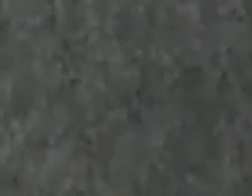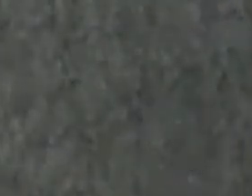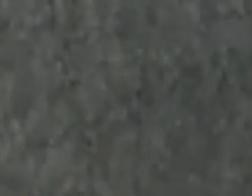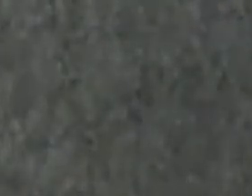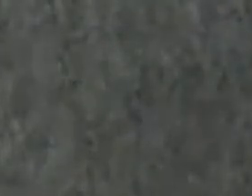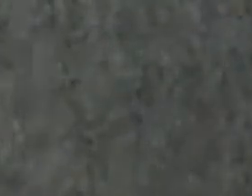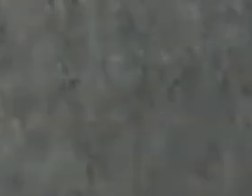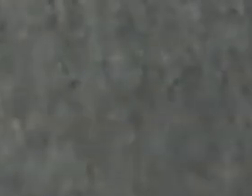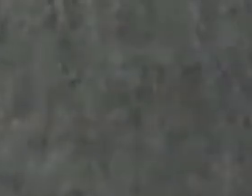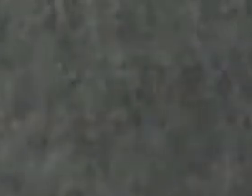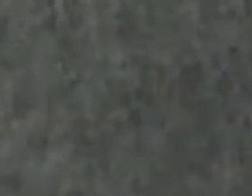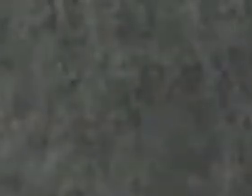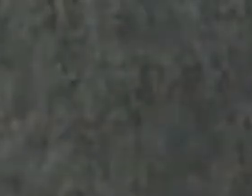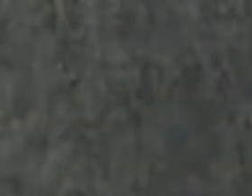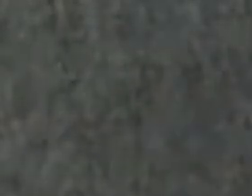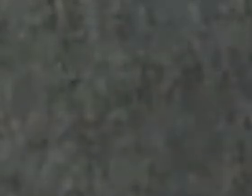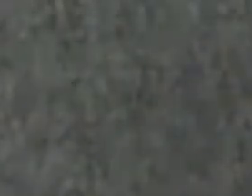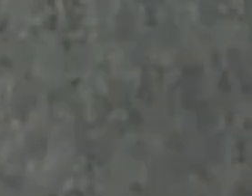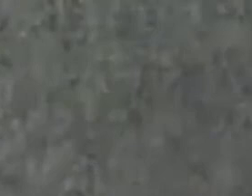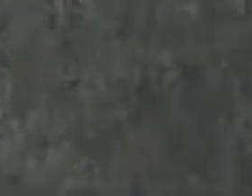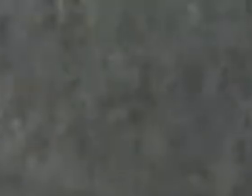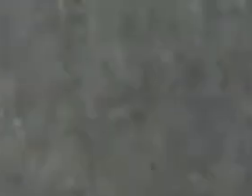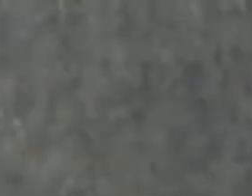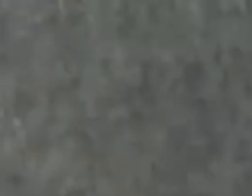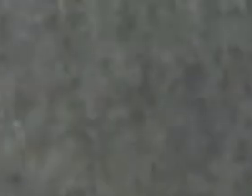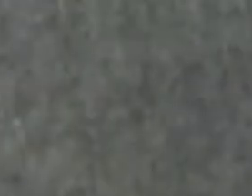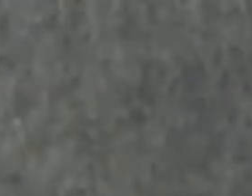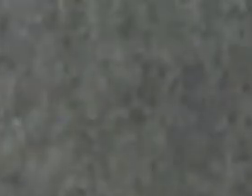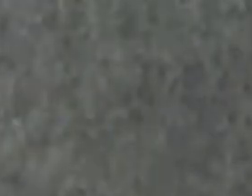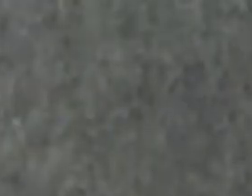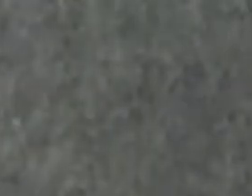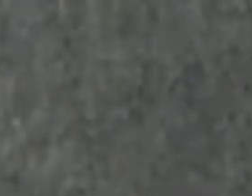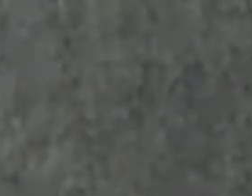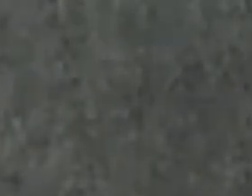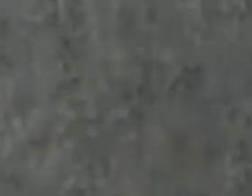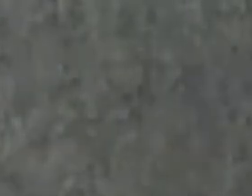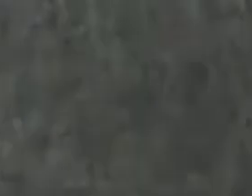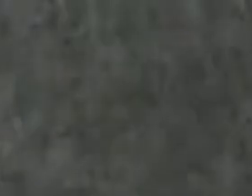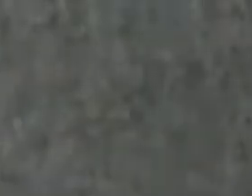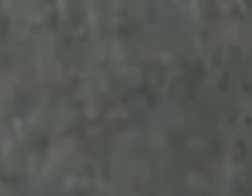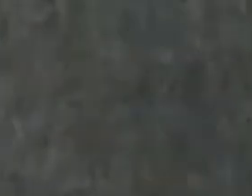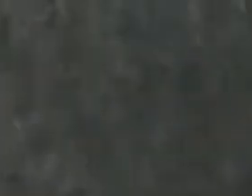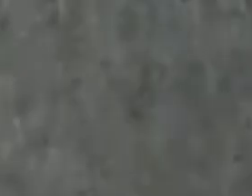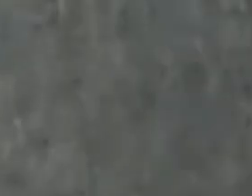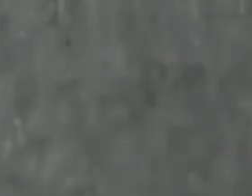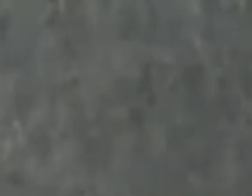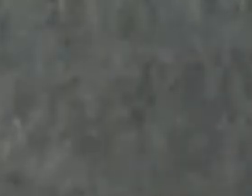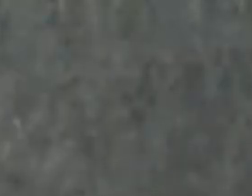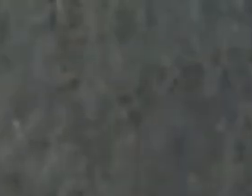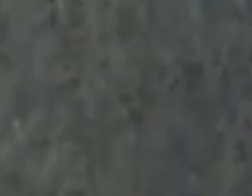And I want to do that so I can kind of get a, you know, an over overall log of what we're students are. F Yeah.